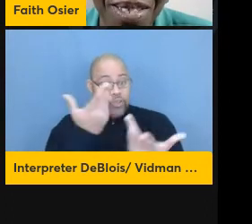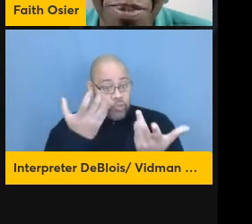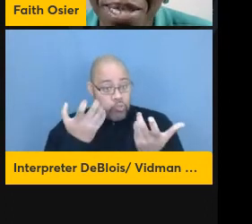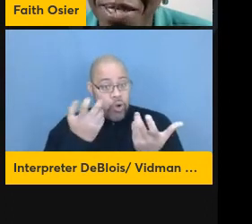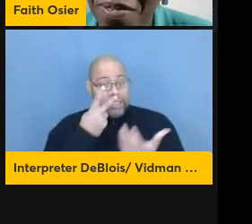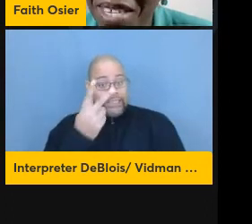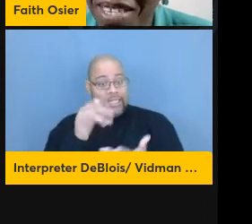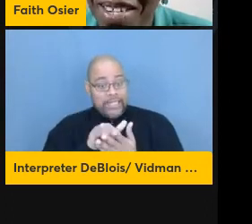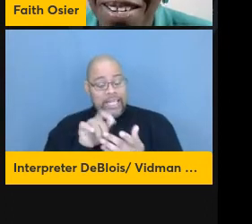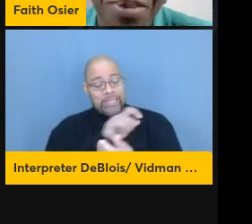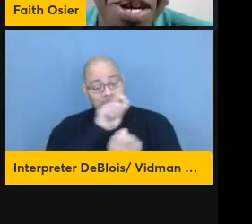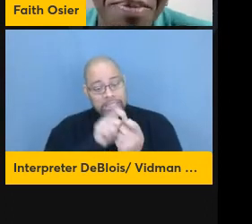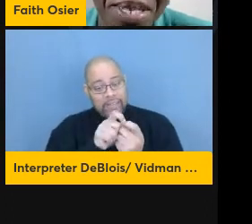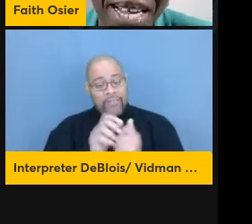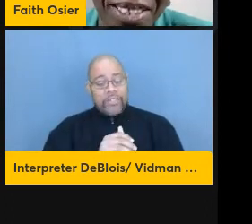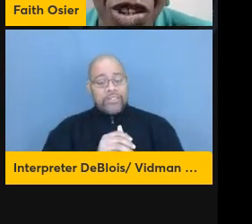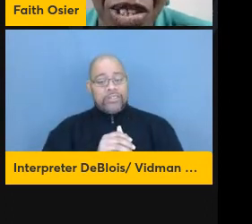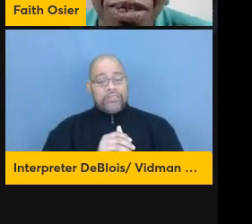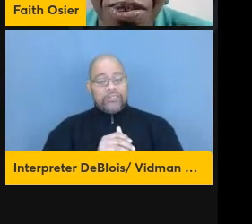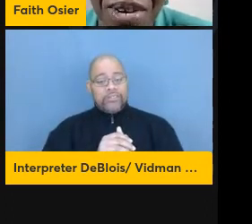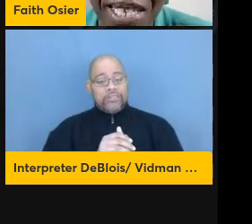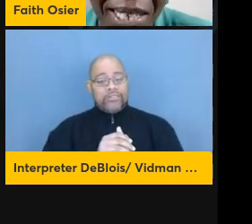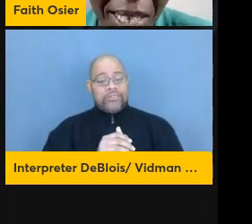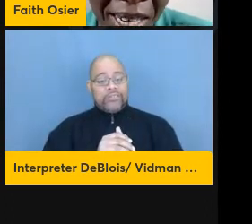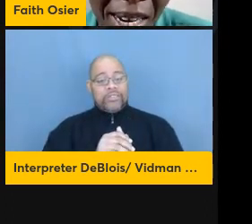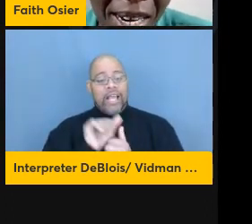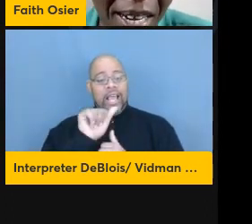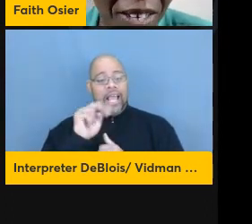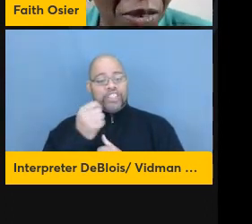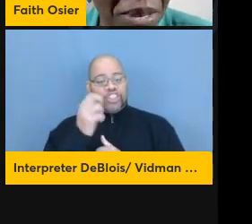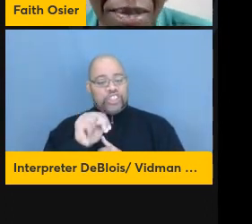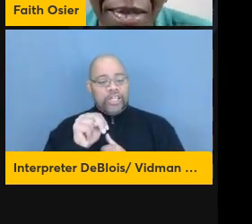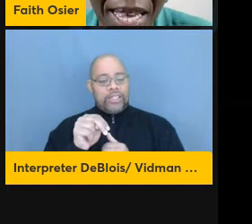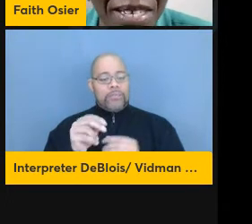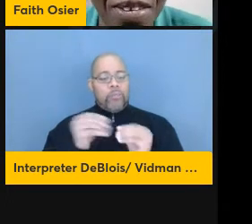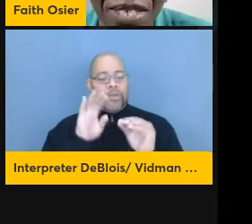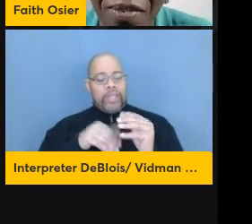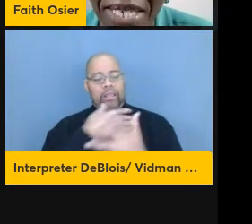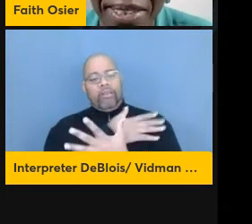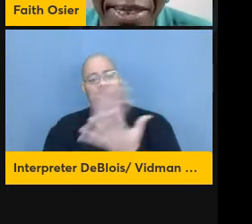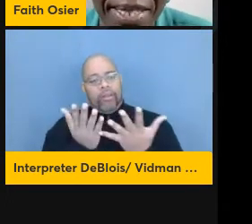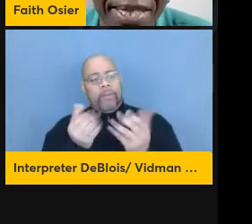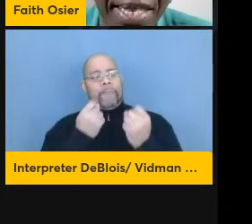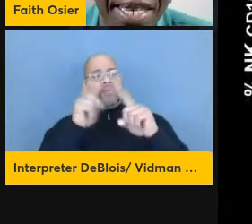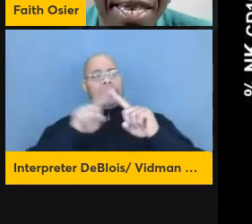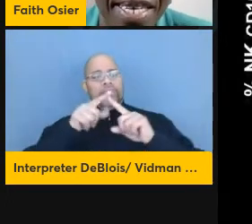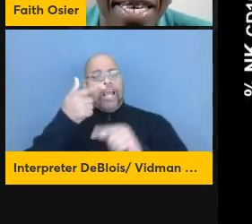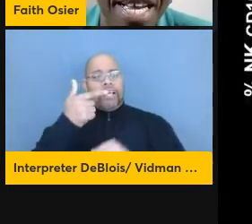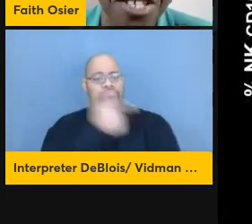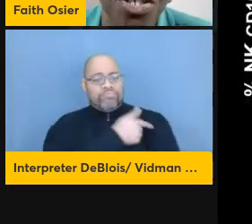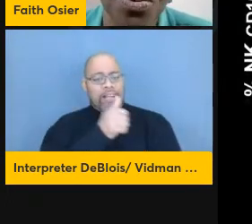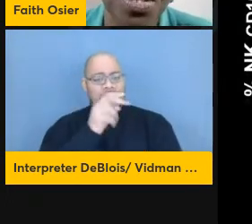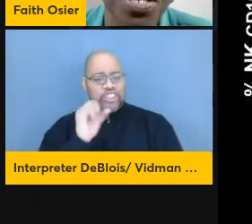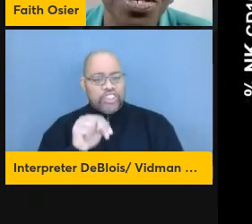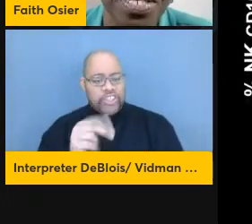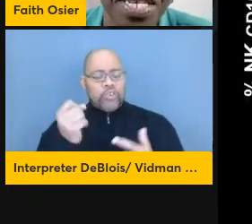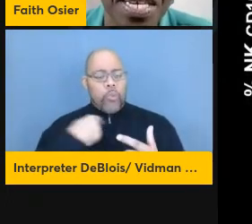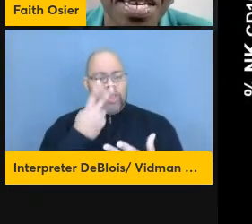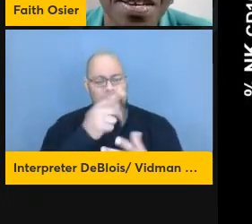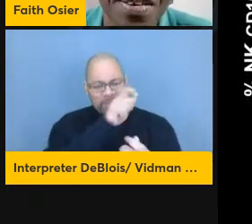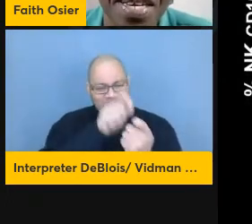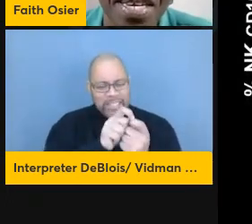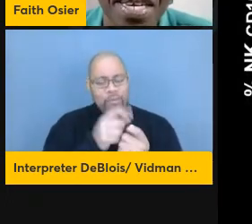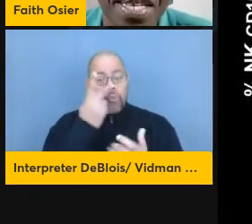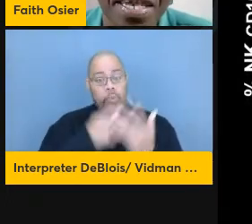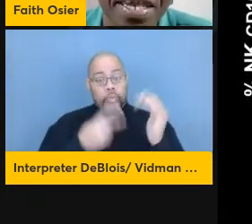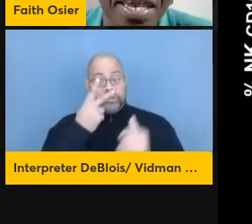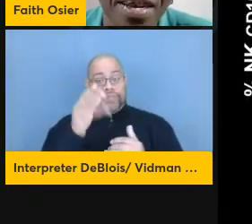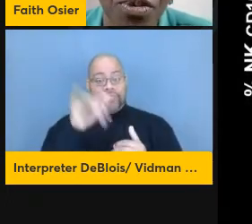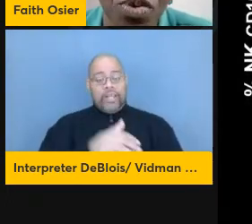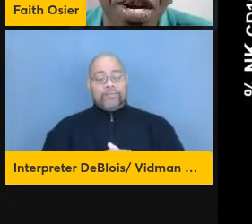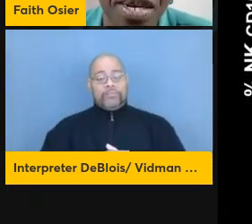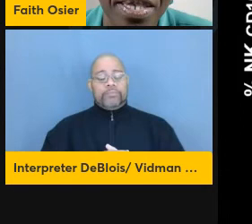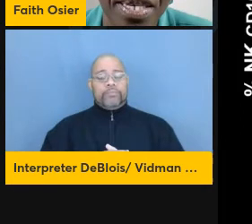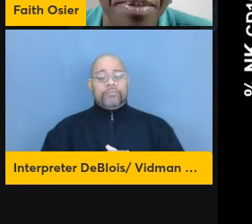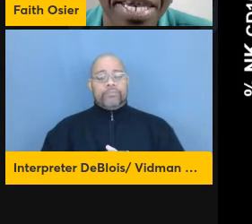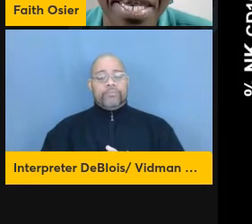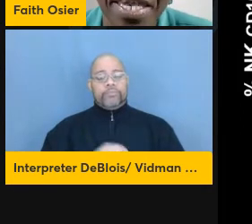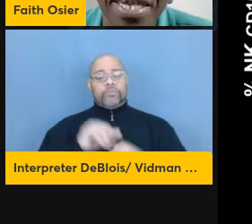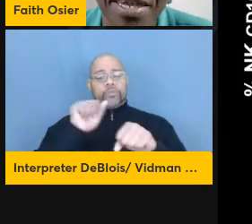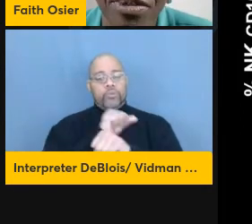specific recombinant antigen rather than a gunk with hundreds of antigens. And so what you're seeing here is work done by Dennis